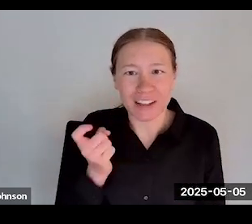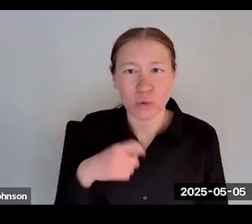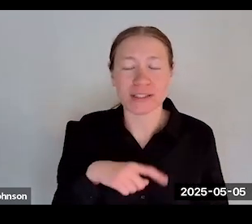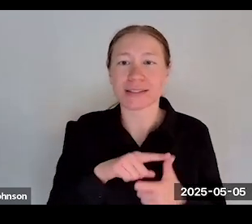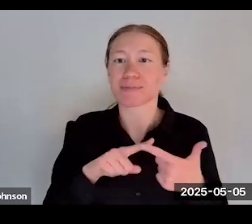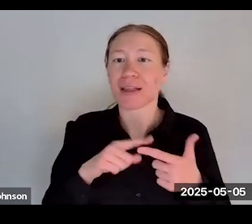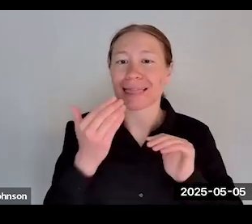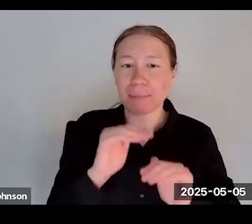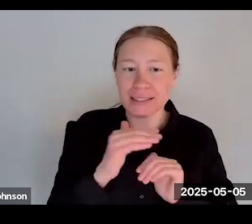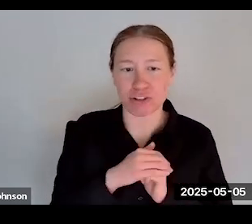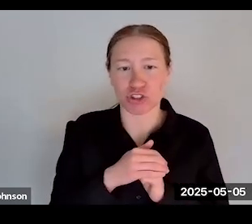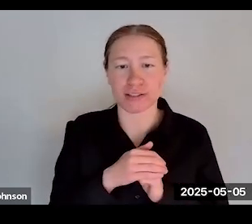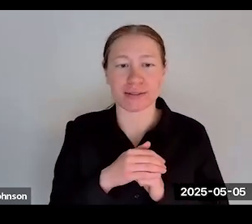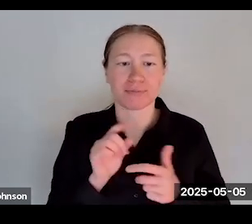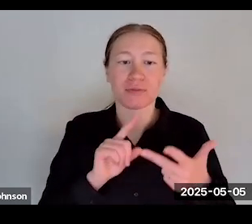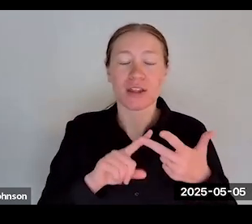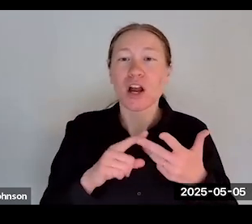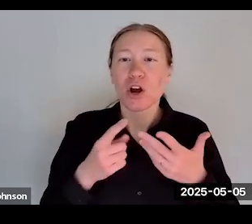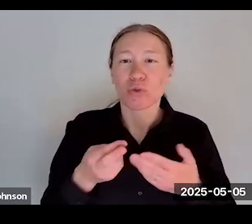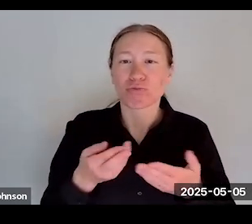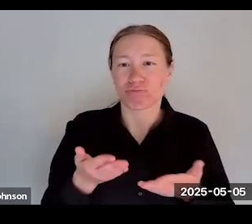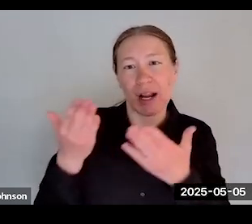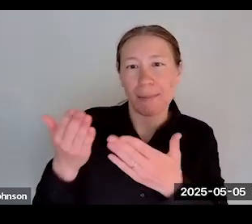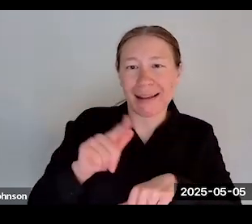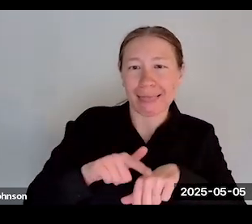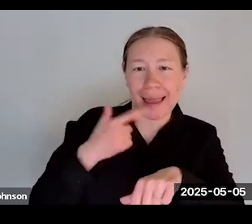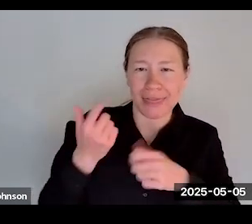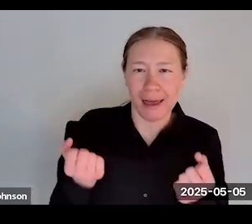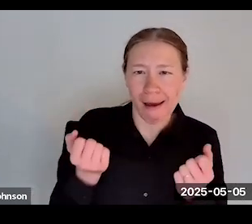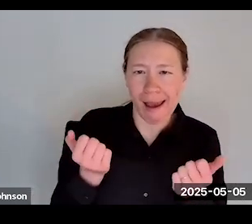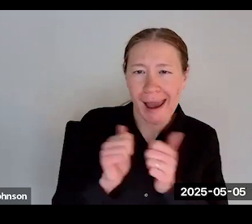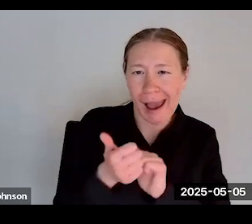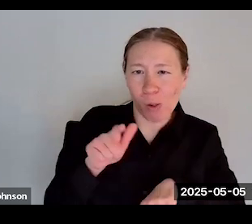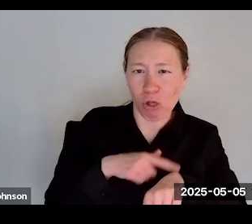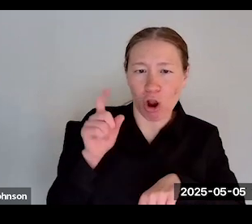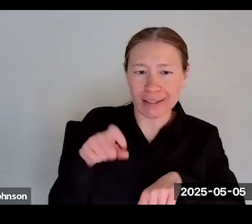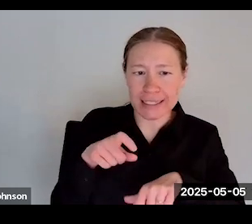and the recommended length of the accommodation need. An employee's disability or medical condition,